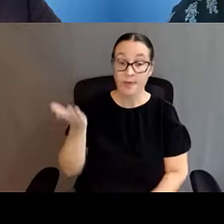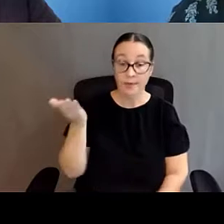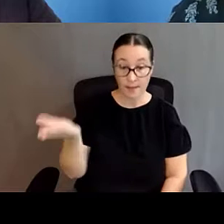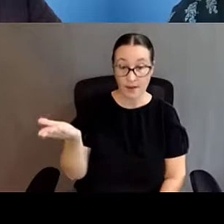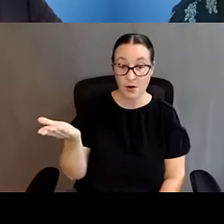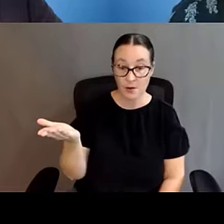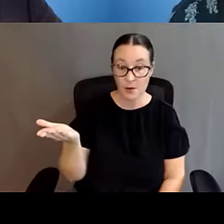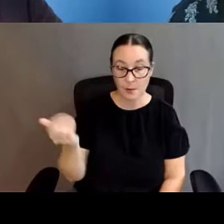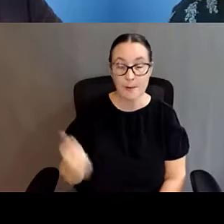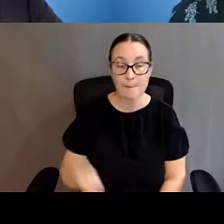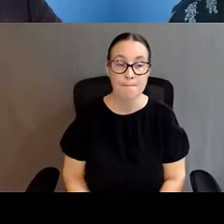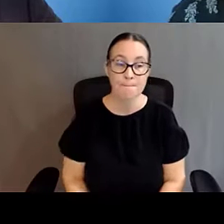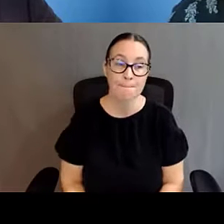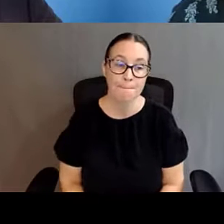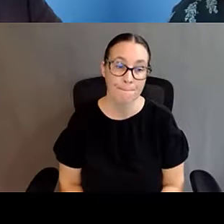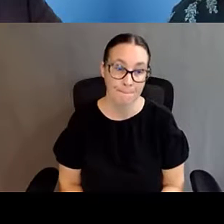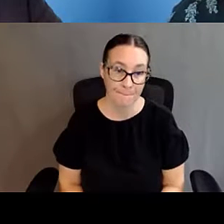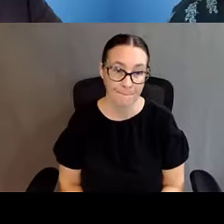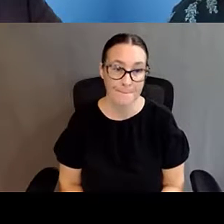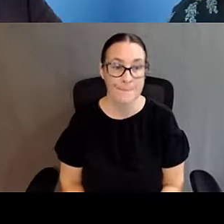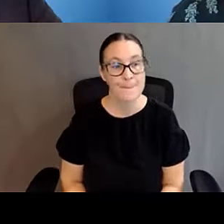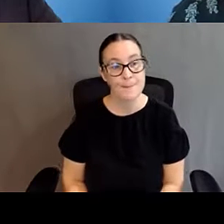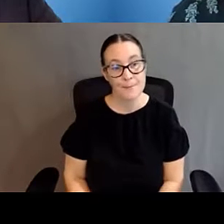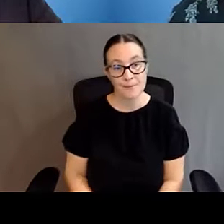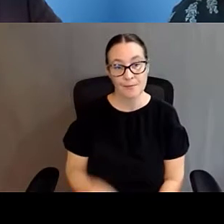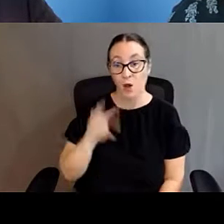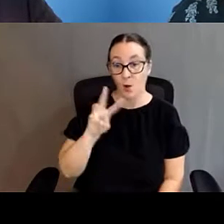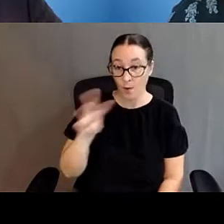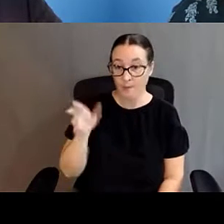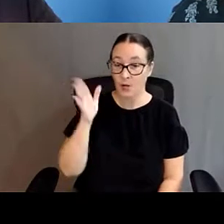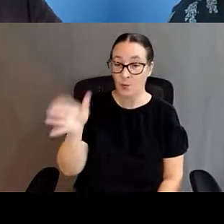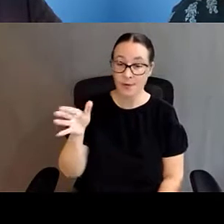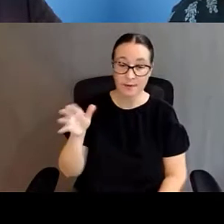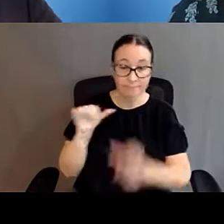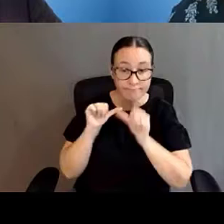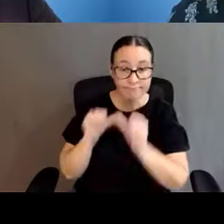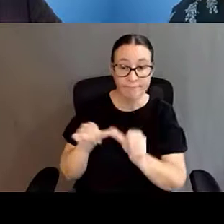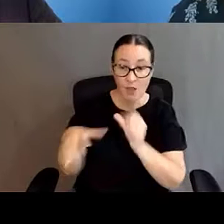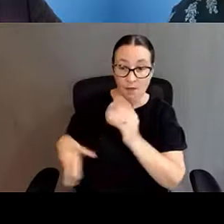and it's something that we will be continually updating, so for example, we're pushing new FAQs